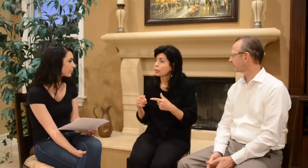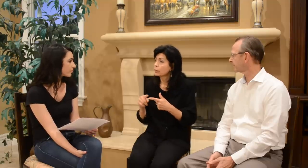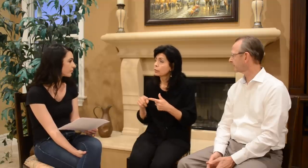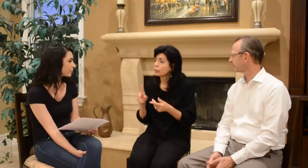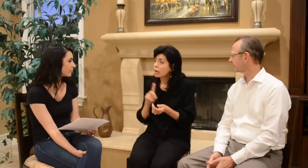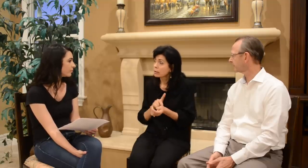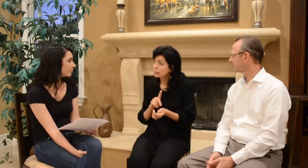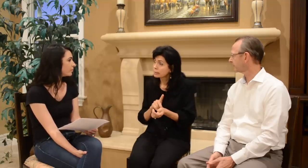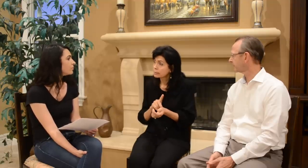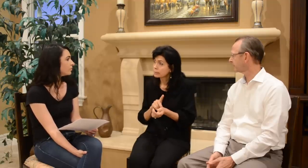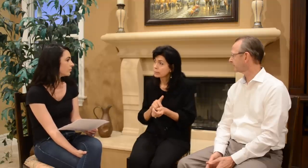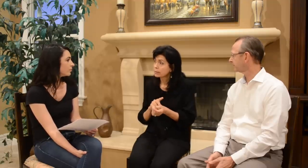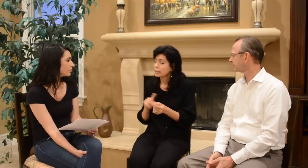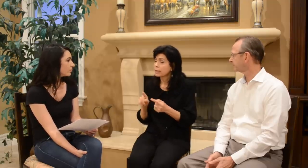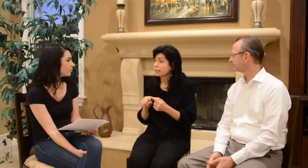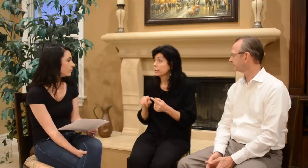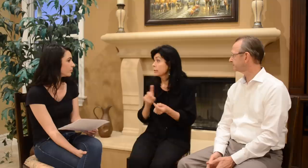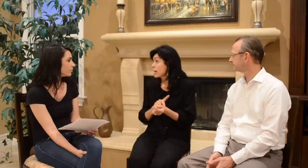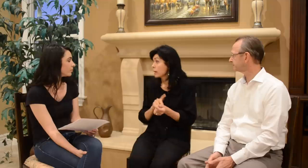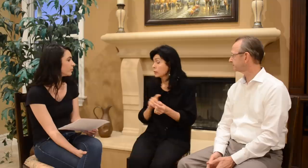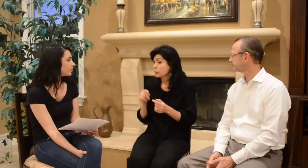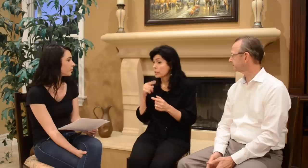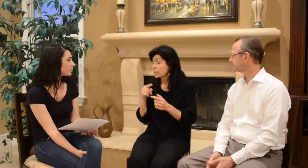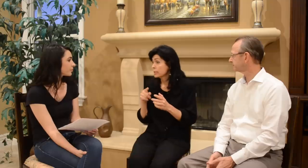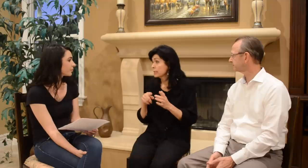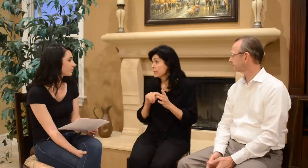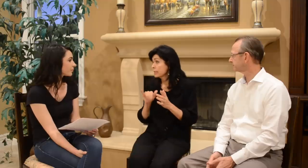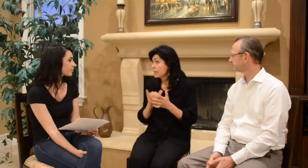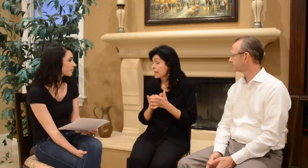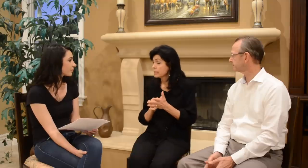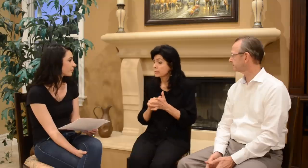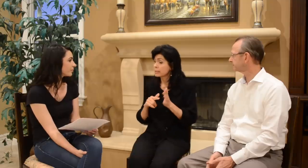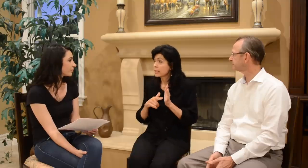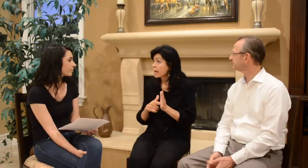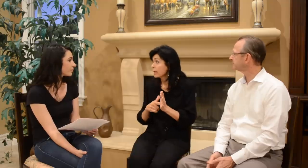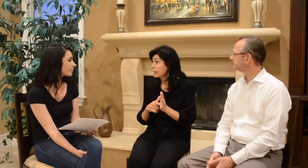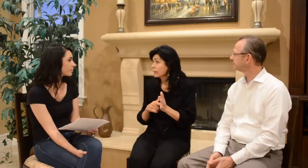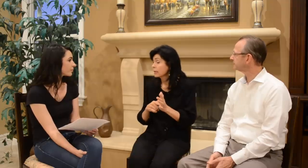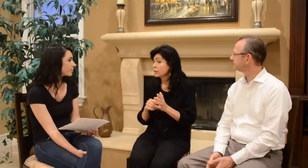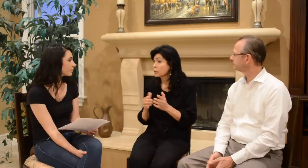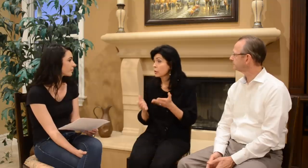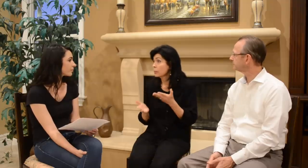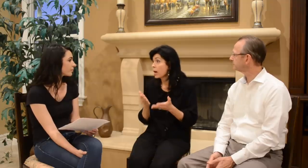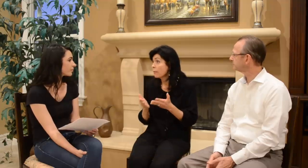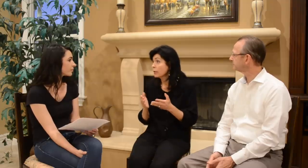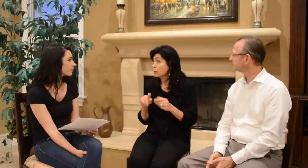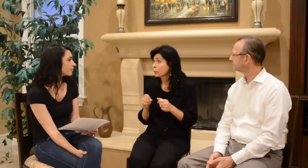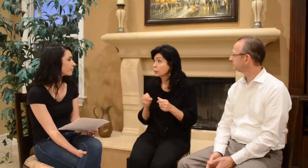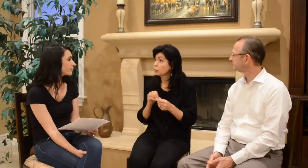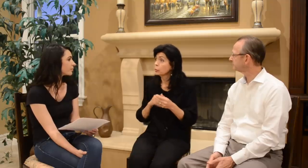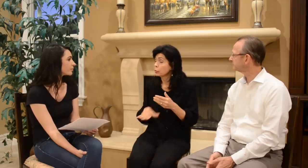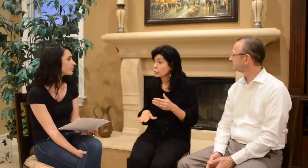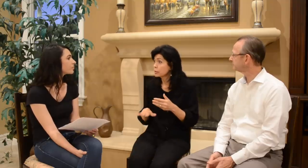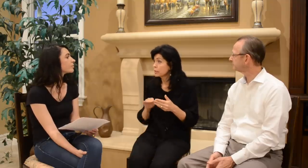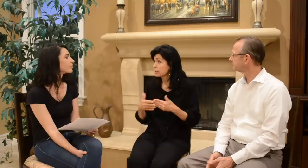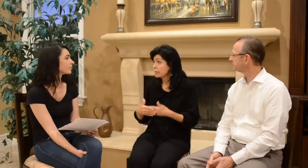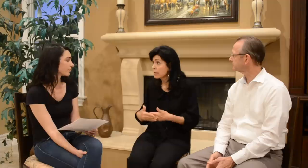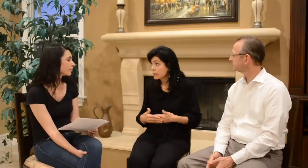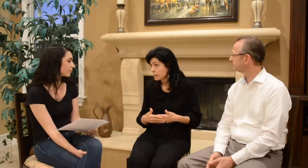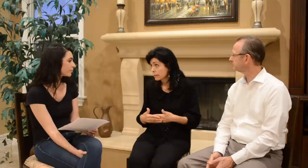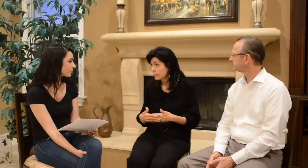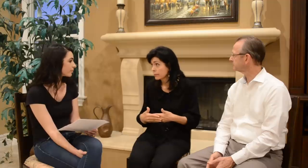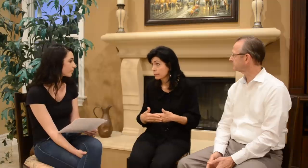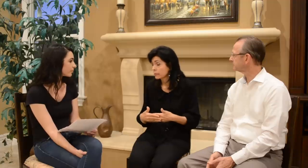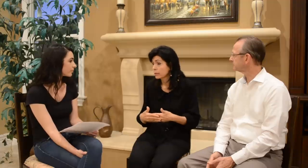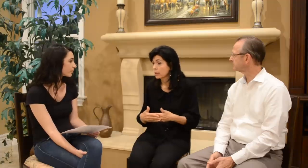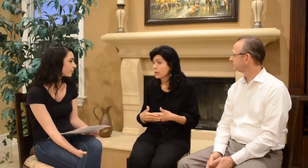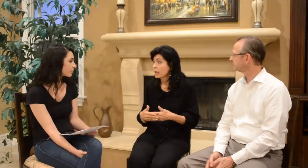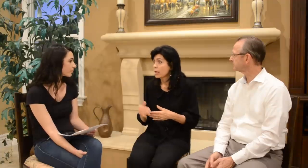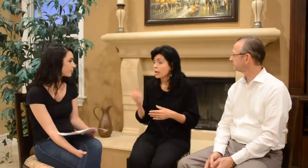I went to the doctor and the doctor said that is a sign that you are probably going to lose this baby.